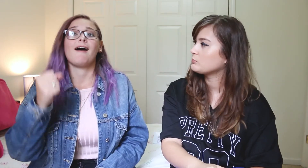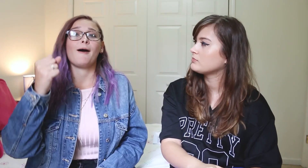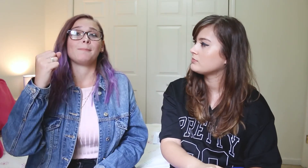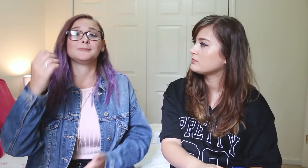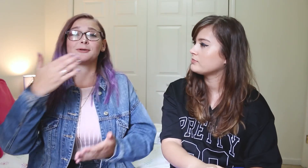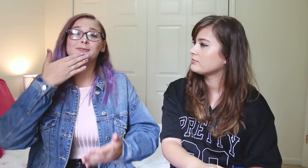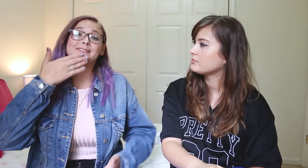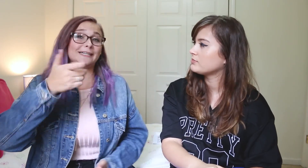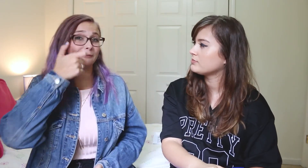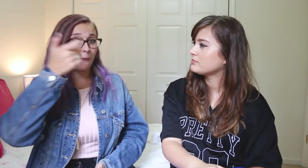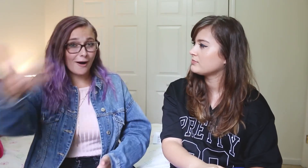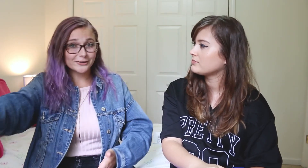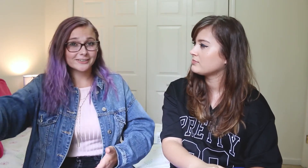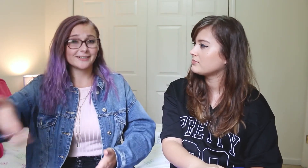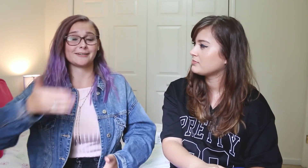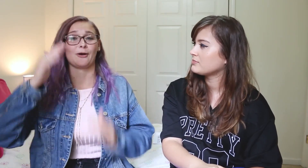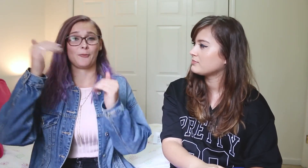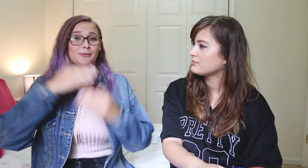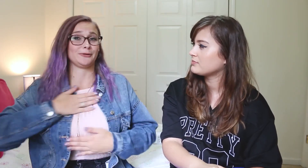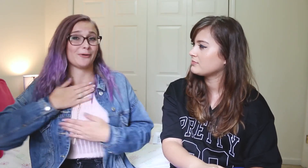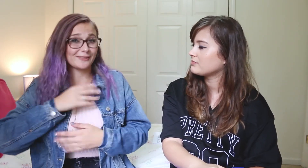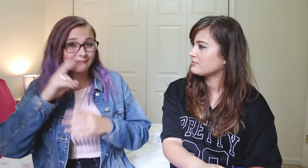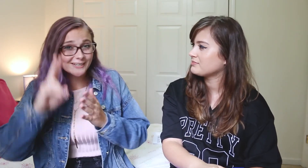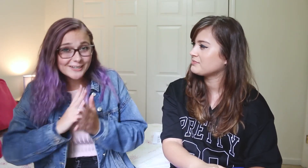Thanks for watching, hope you enjoyed the video!